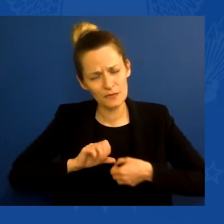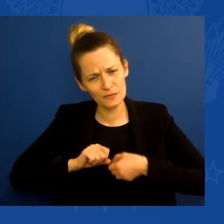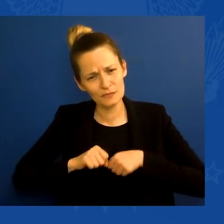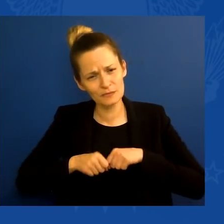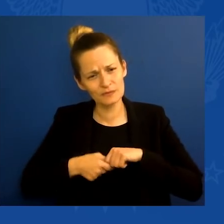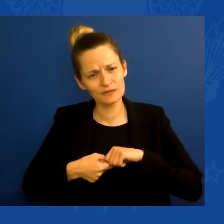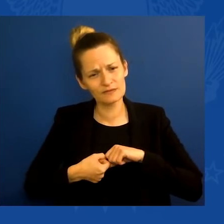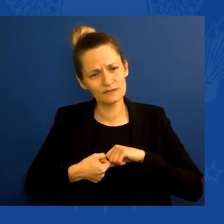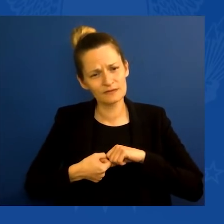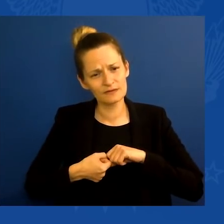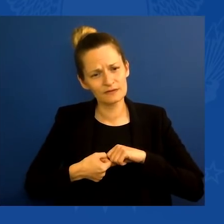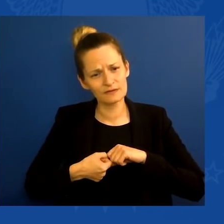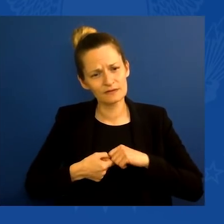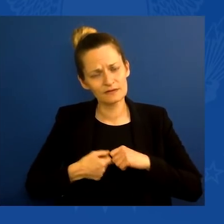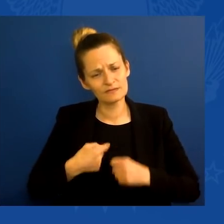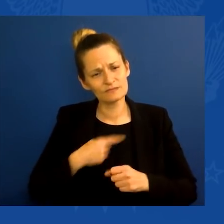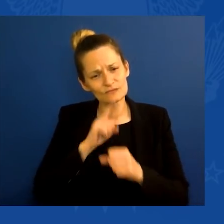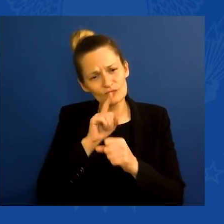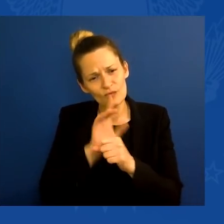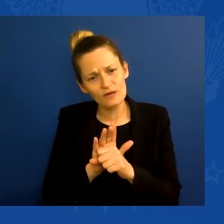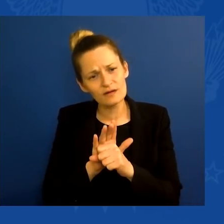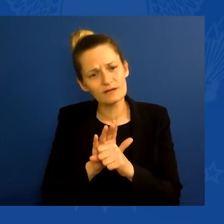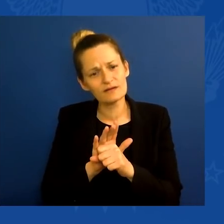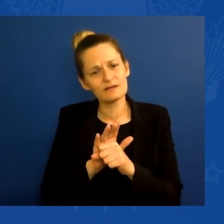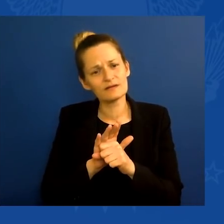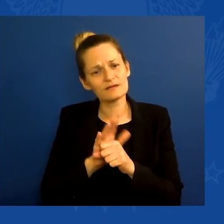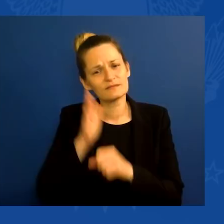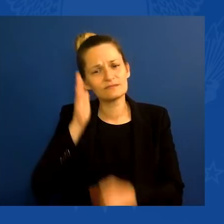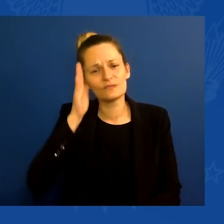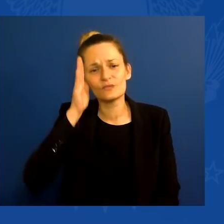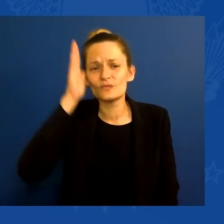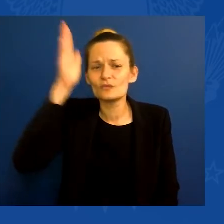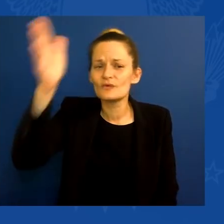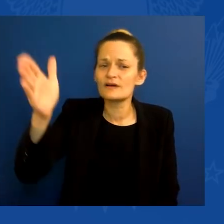you open that closet door and you smell the scent, or you go by that park you used to walk in,